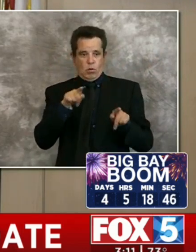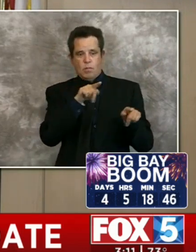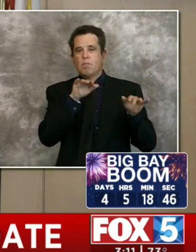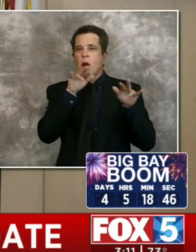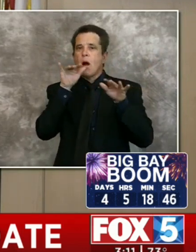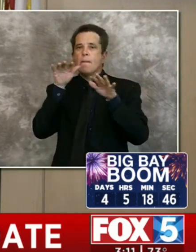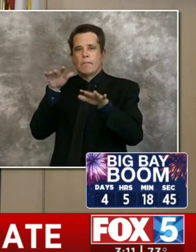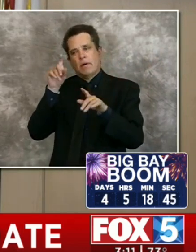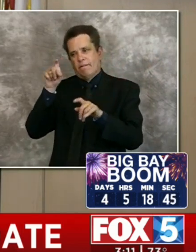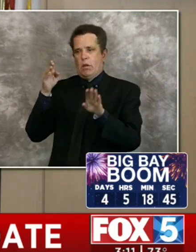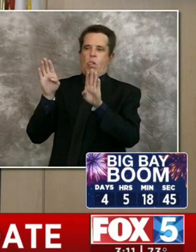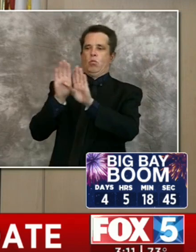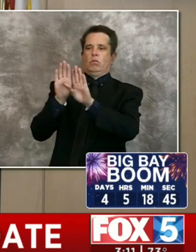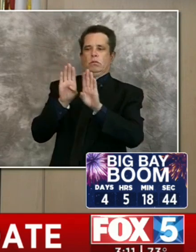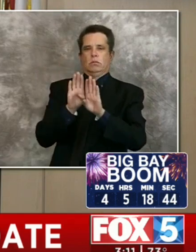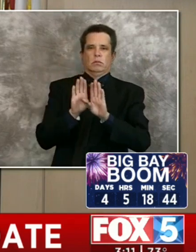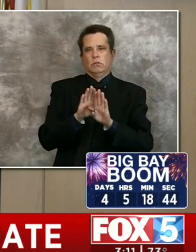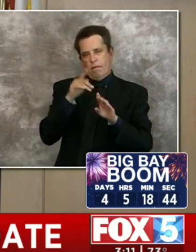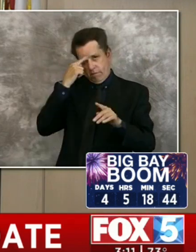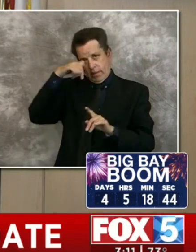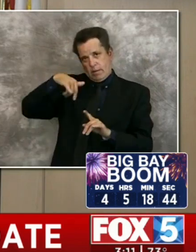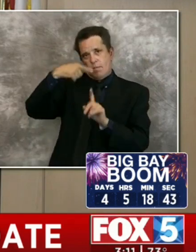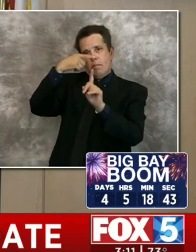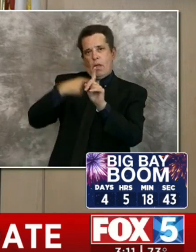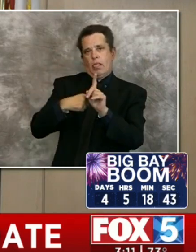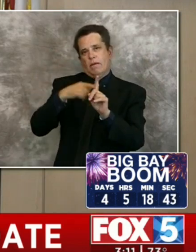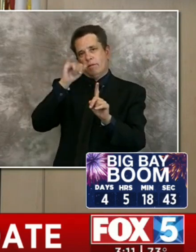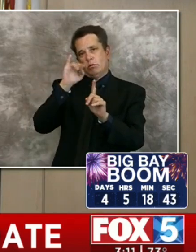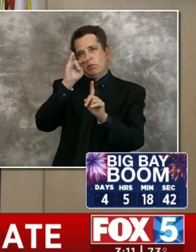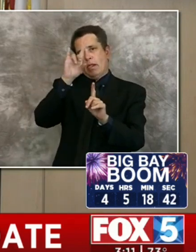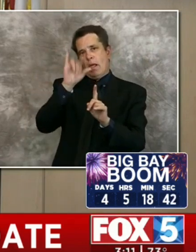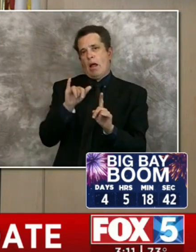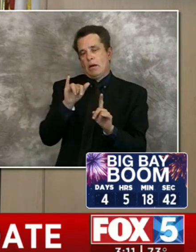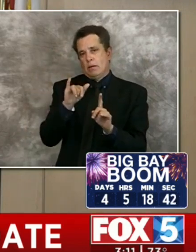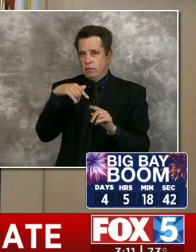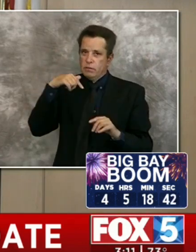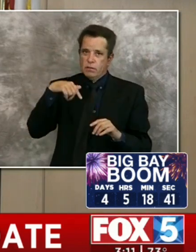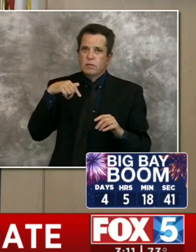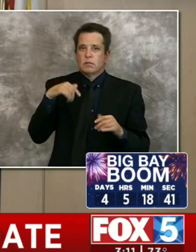COUNTY OF SAN DIEGO ALSO LIMITS. IT'S ACCESS TO LOCATIONS WHERE YOUNG ADULTS